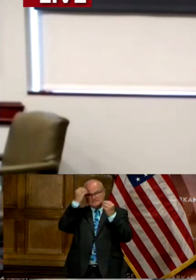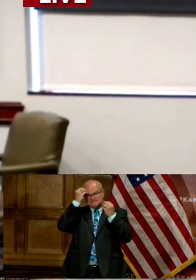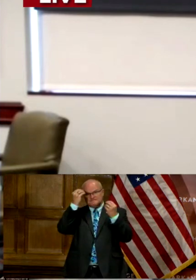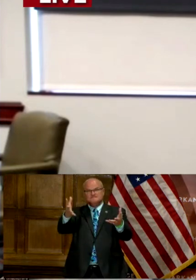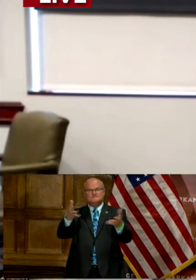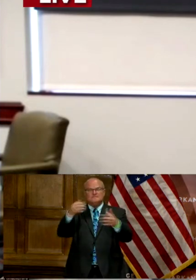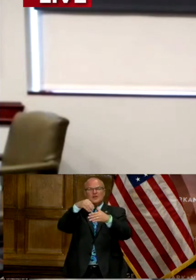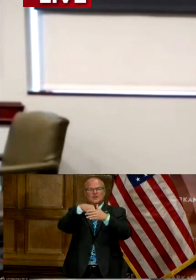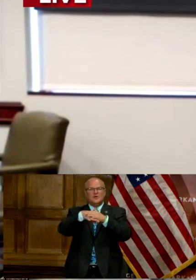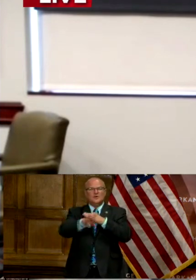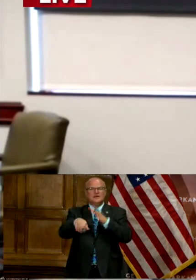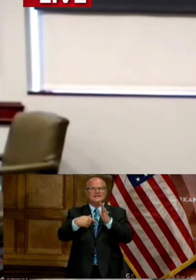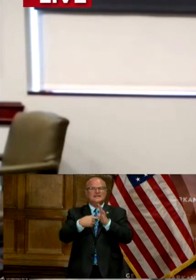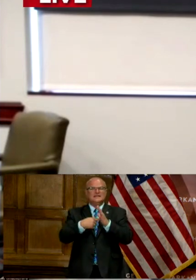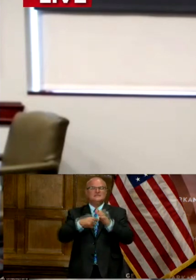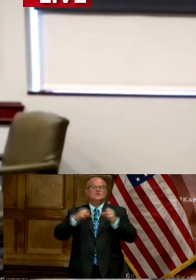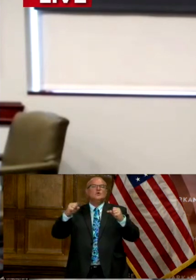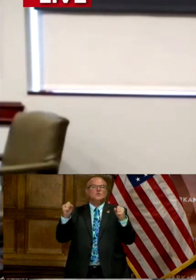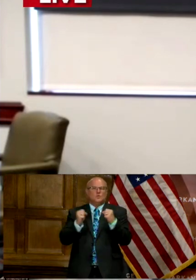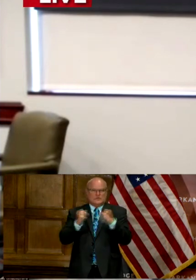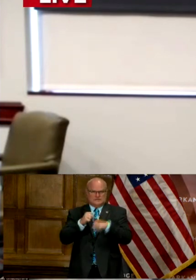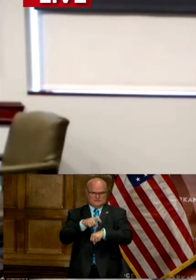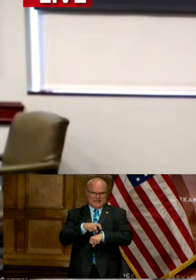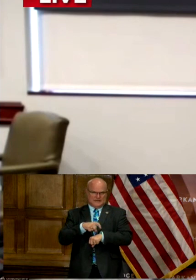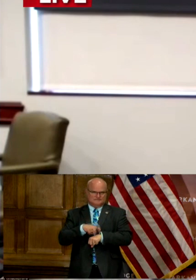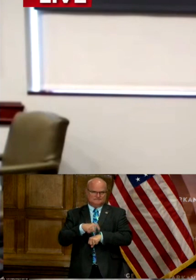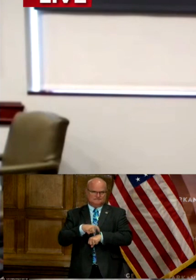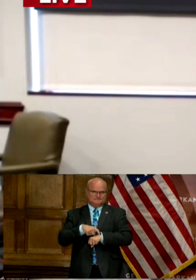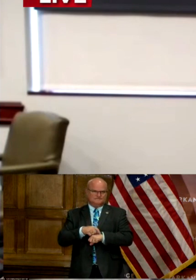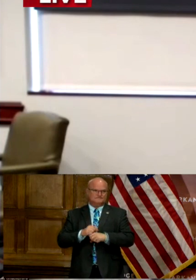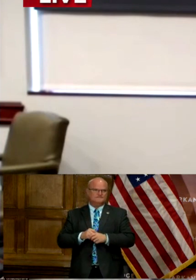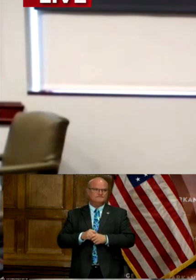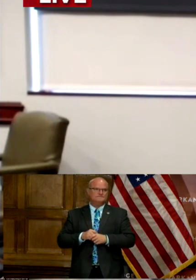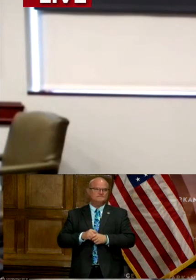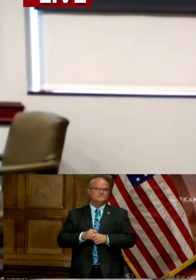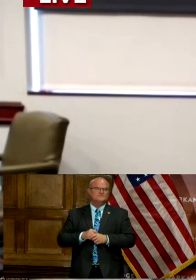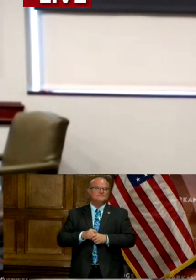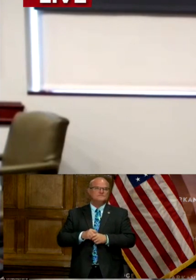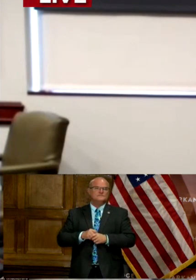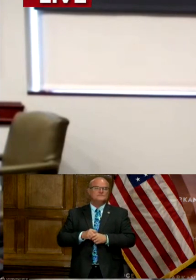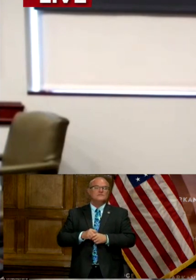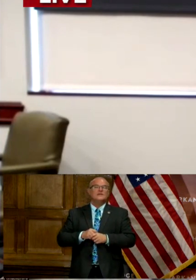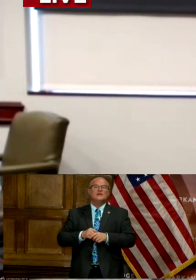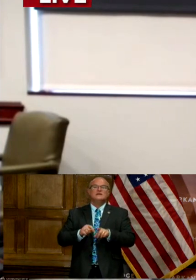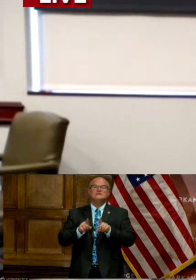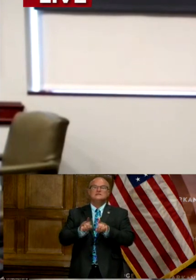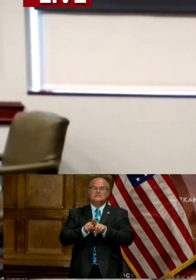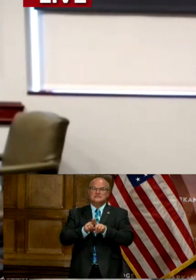MORE AND LIMITING NO MORE THAN TWO HOUSEHOLDS AT THE TIME WE GATHER. IT'S AN IMPORTANT PART OF OUR MESSAGES AS WE GO INTO THIS